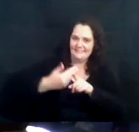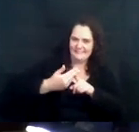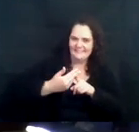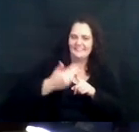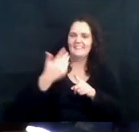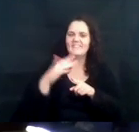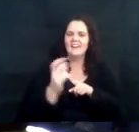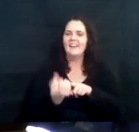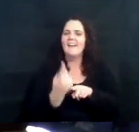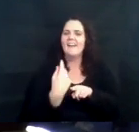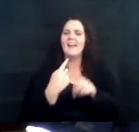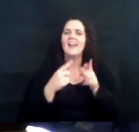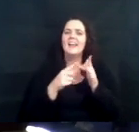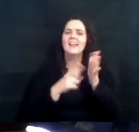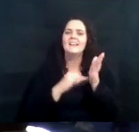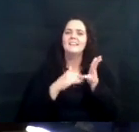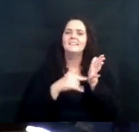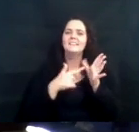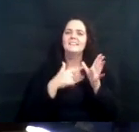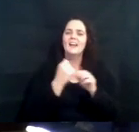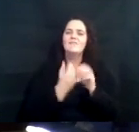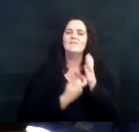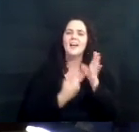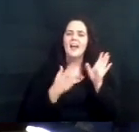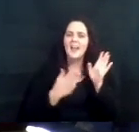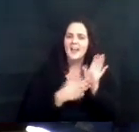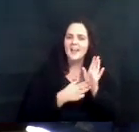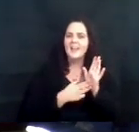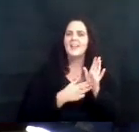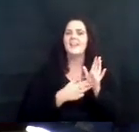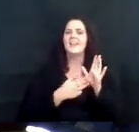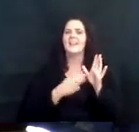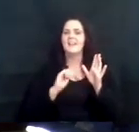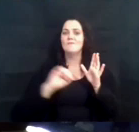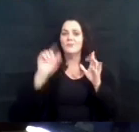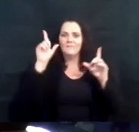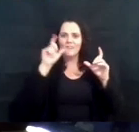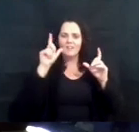sending me images, wonderful images tagging me and communicating with